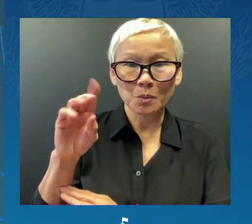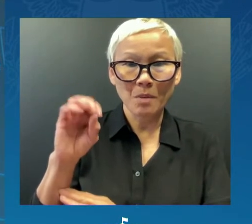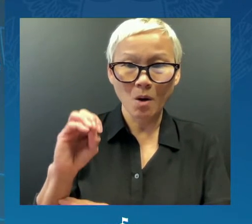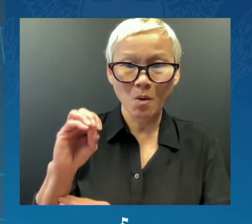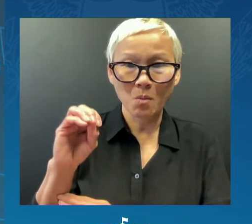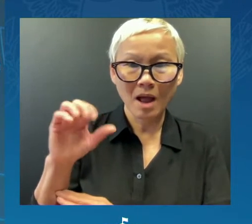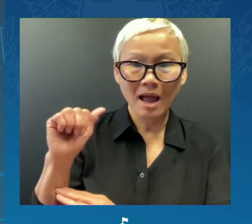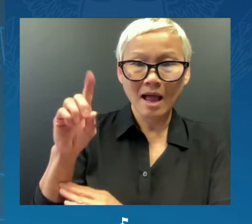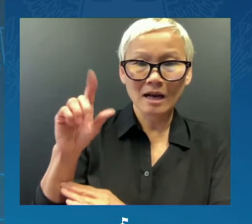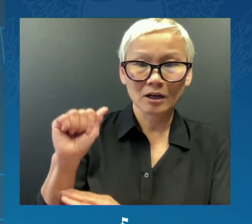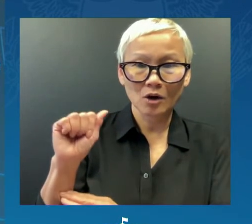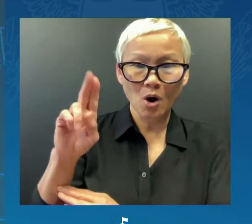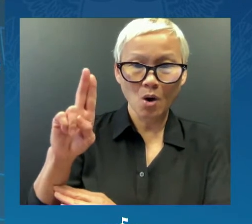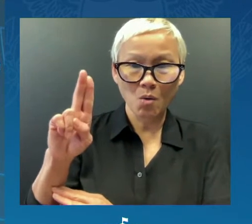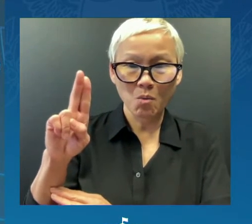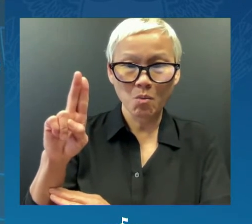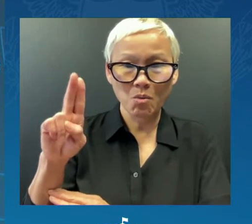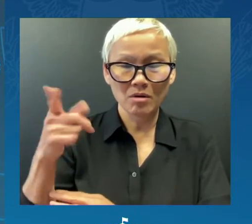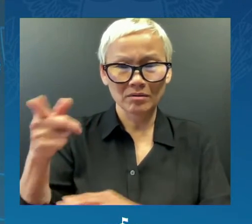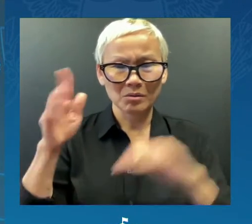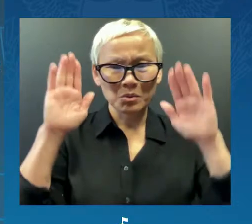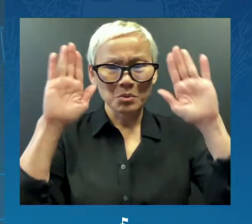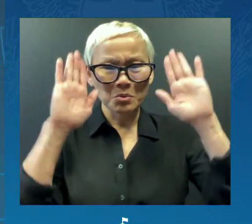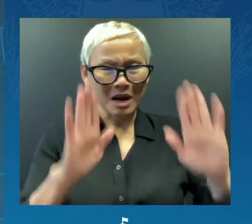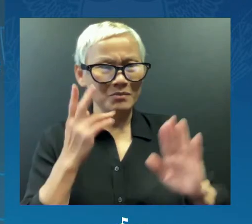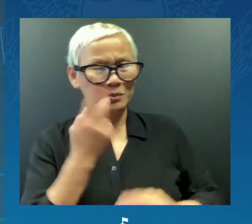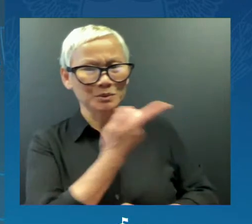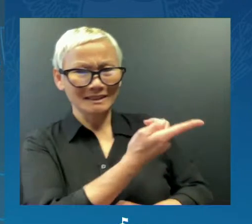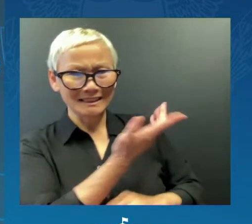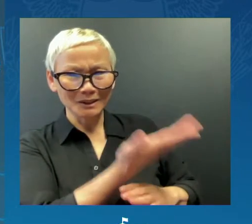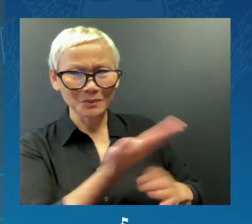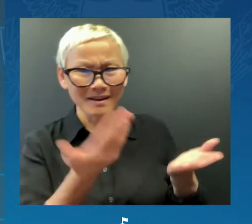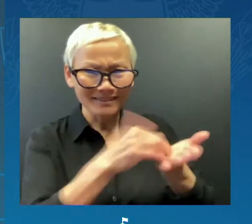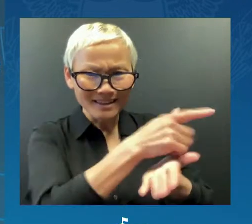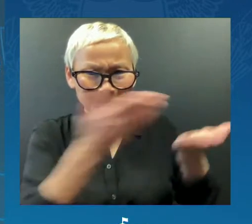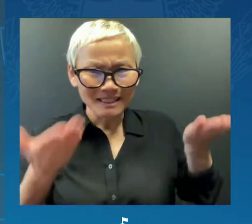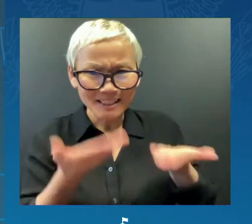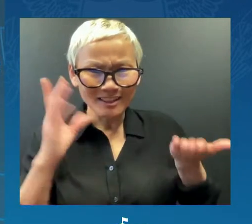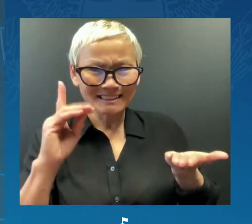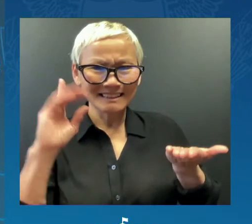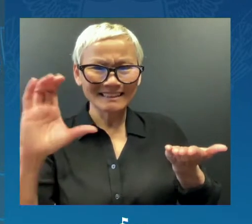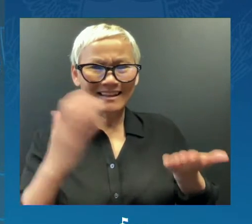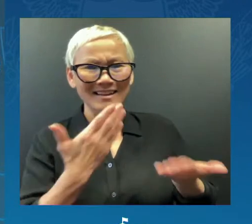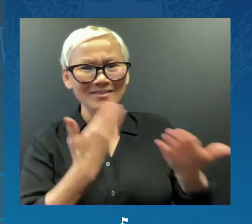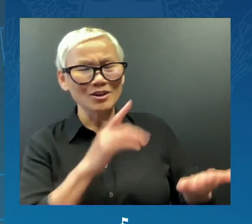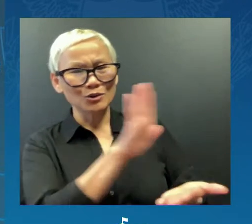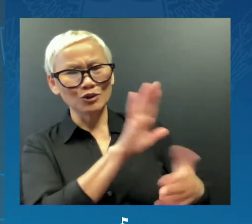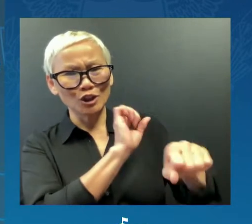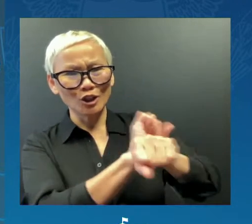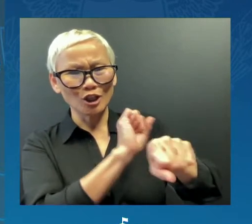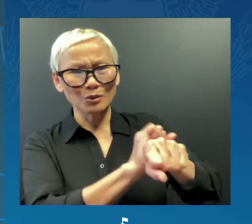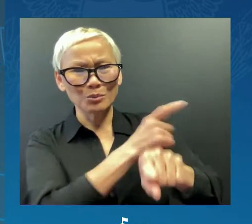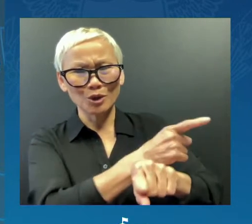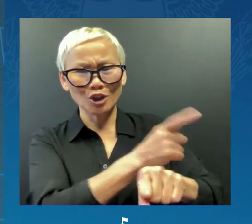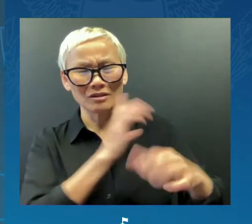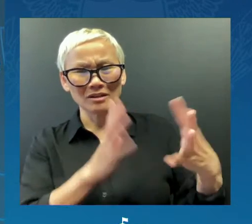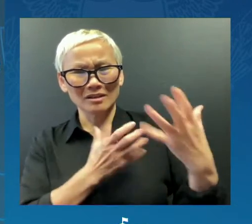I thank you for your work to strengthen the ties between our nations and our people. And to my dear friend, Cory Booker --